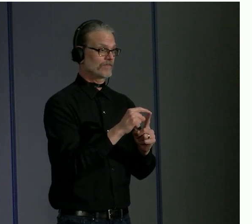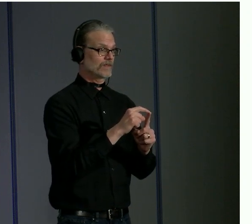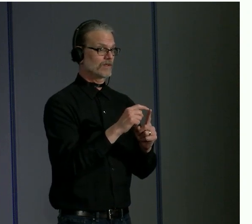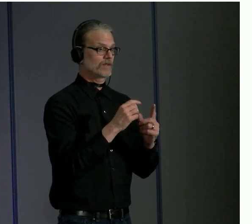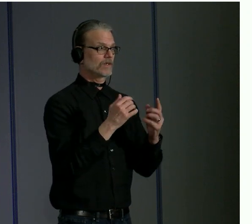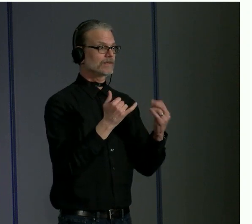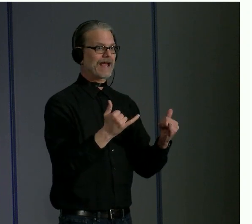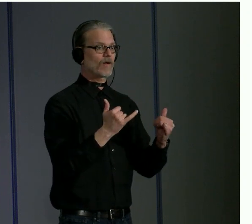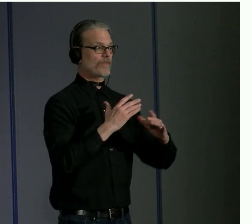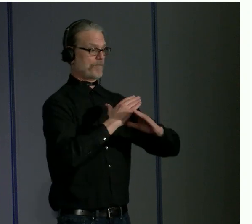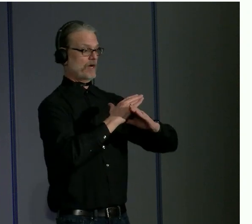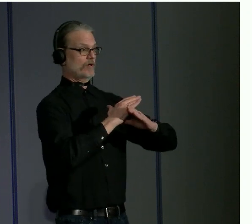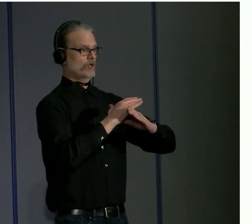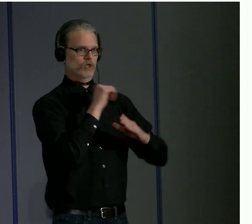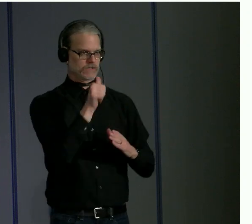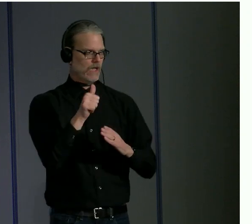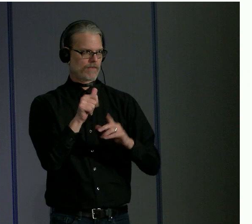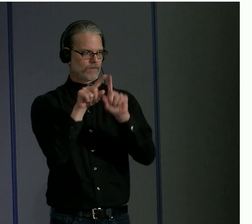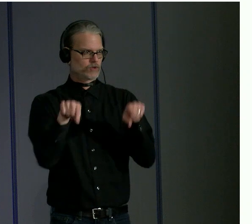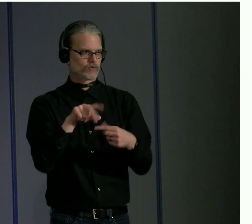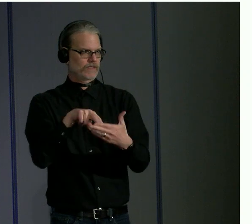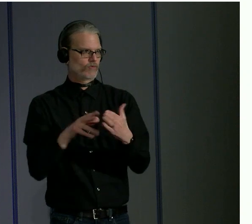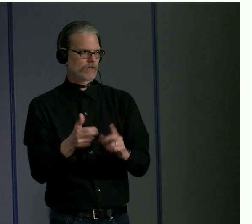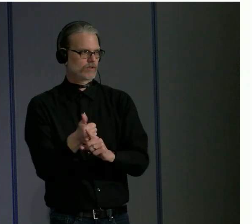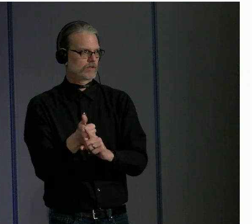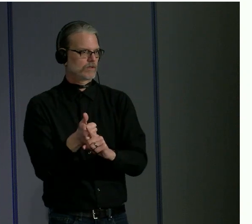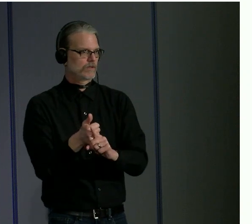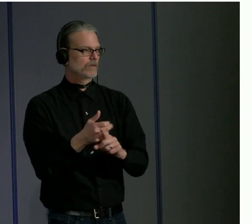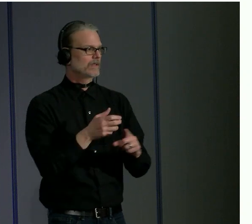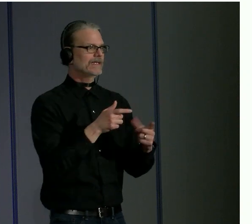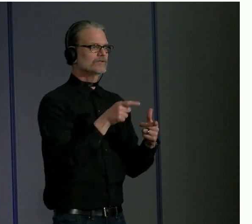barrier of not being able to pause and walk through it like you could with body text.